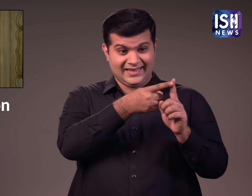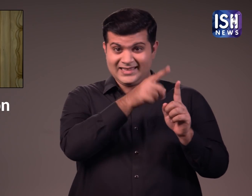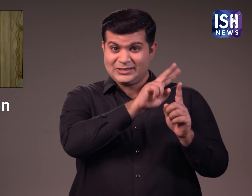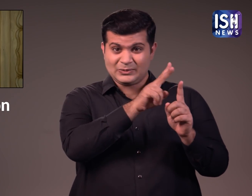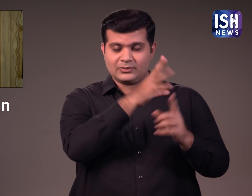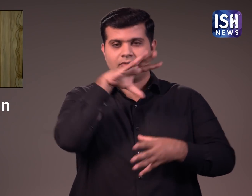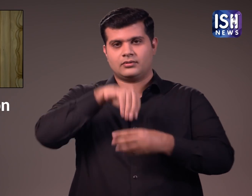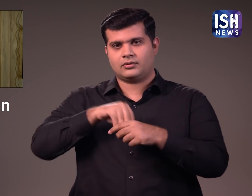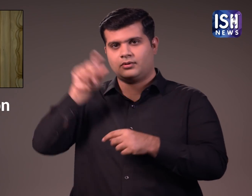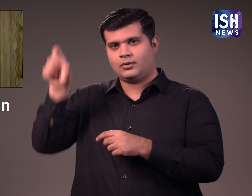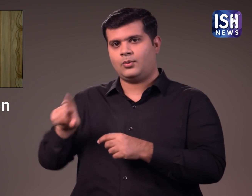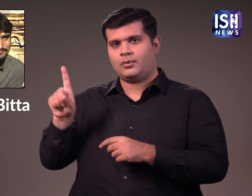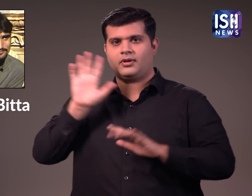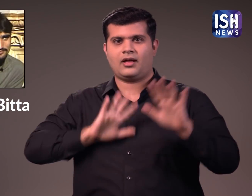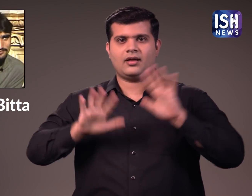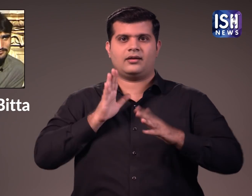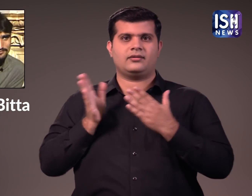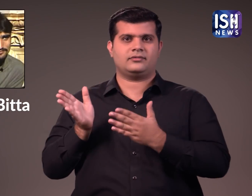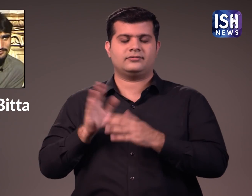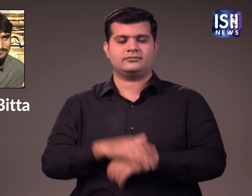This is how the character was based on 2 people.